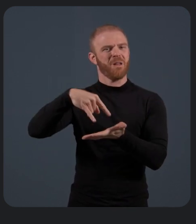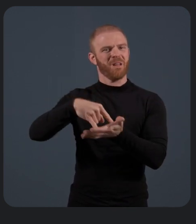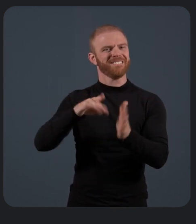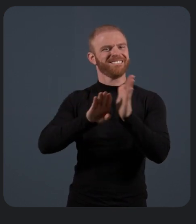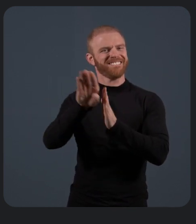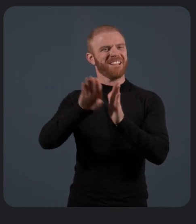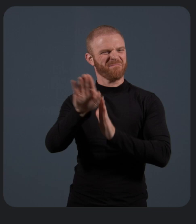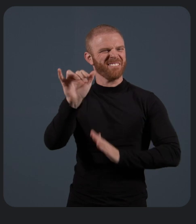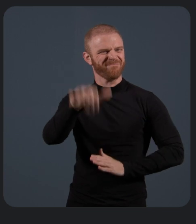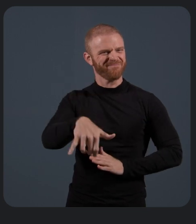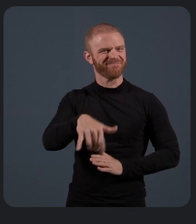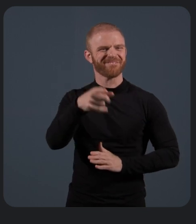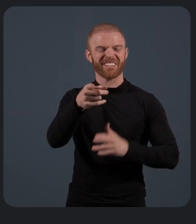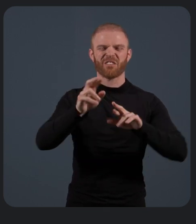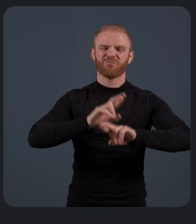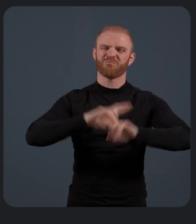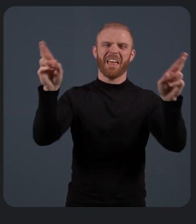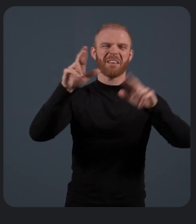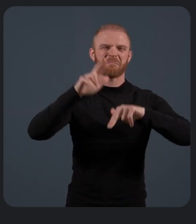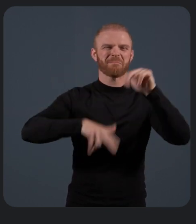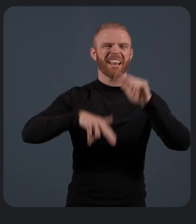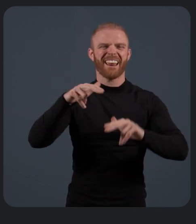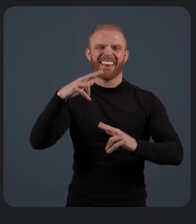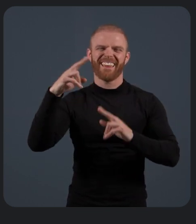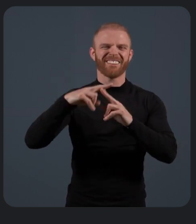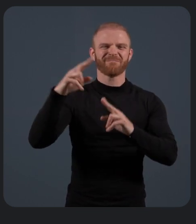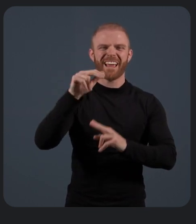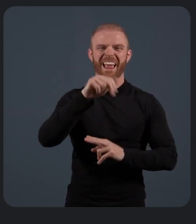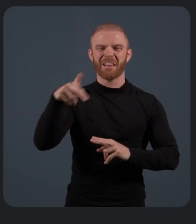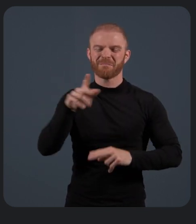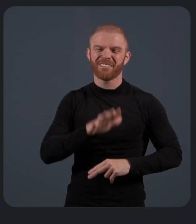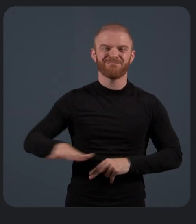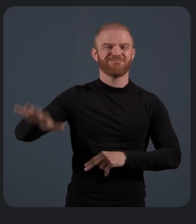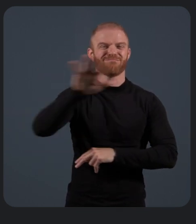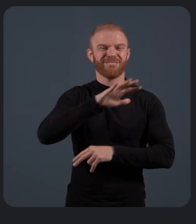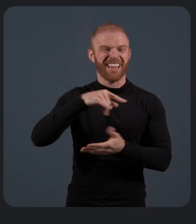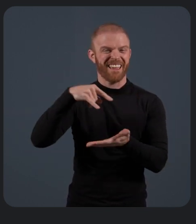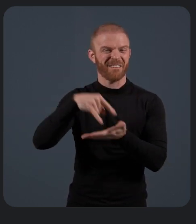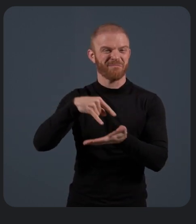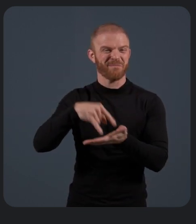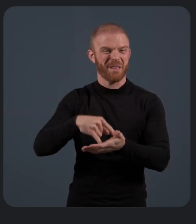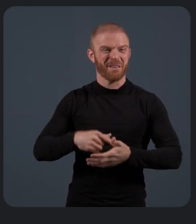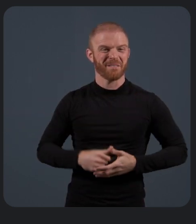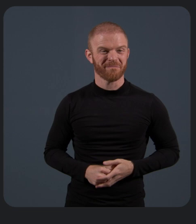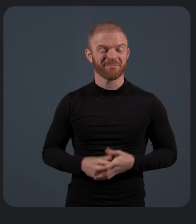you're equipped to build high-quality apps across Android. With that, I'd like to invite Ben